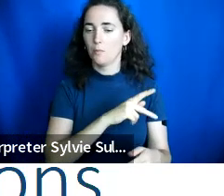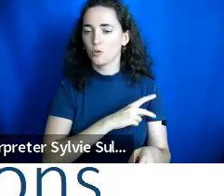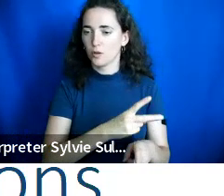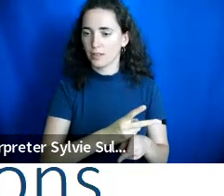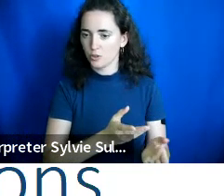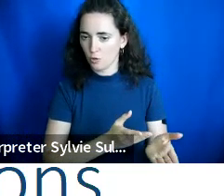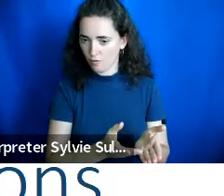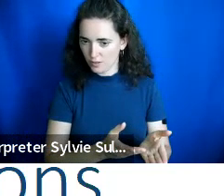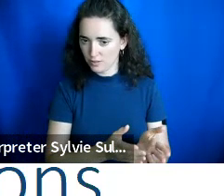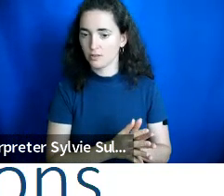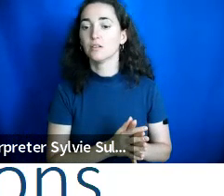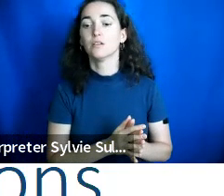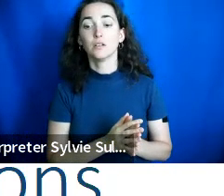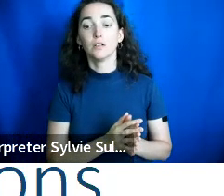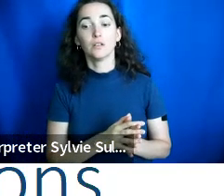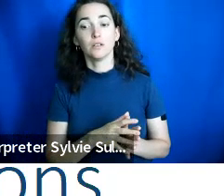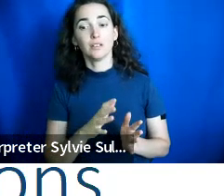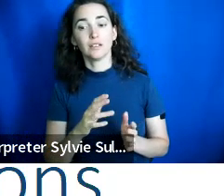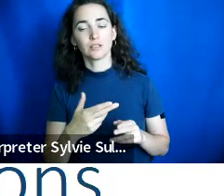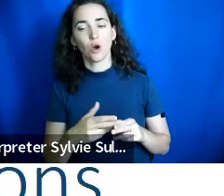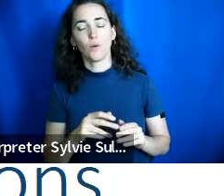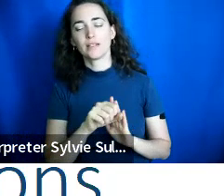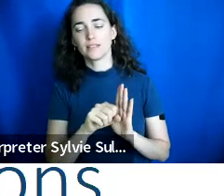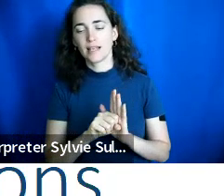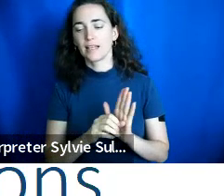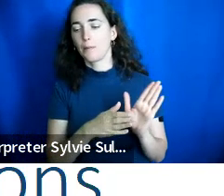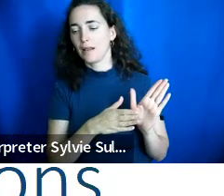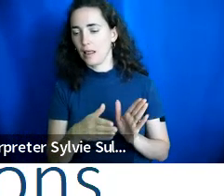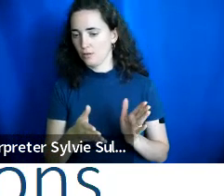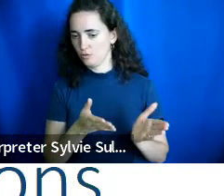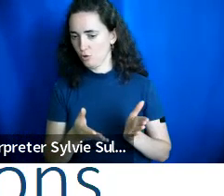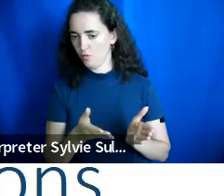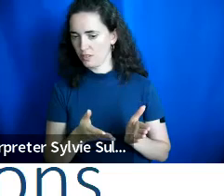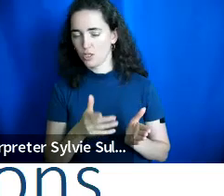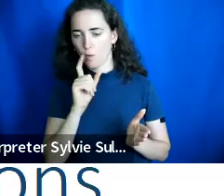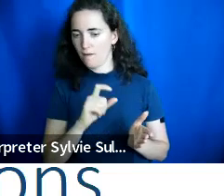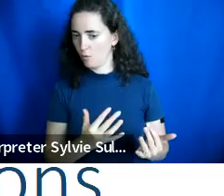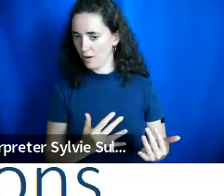It is a State plan service, and what that means is is an individual.